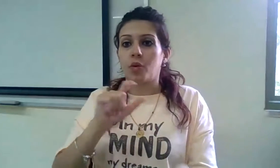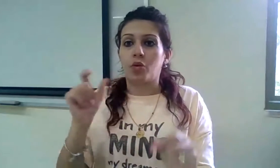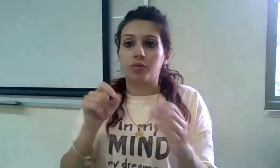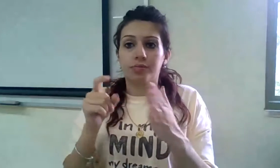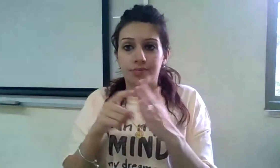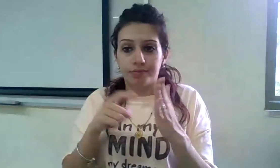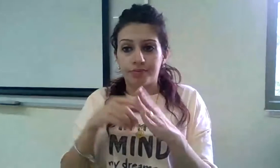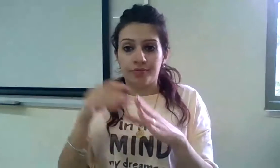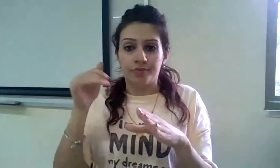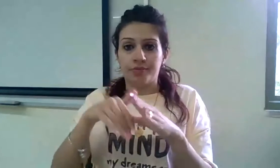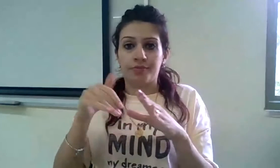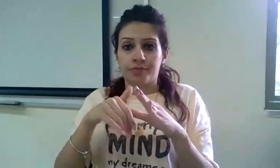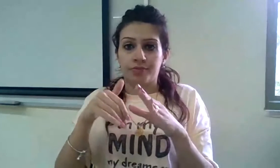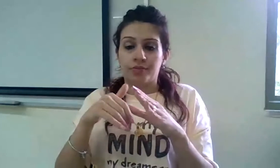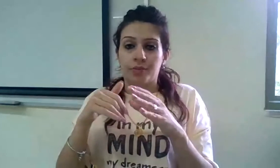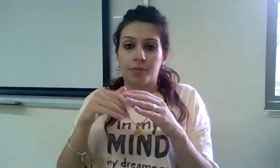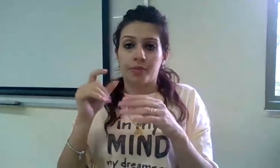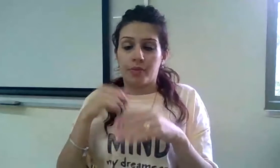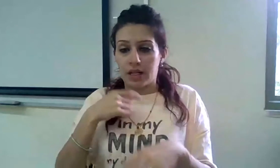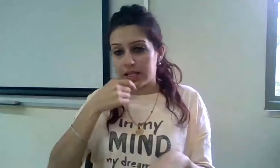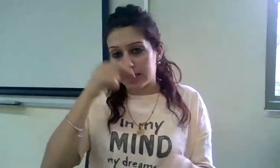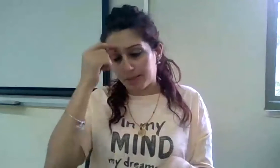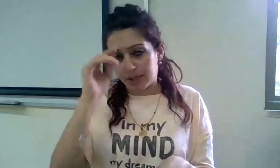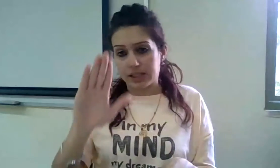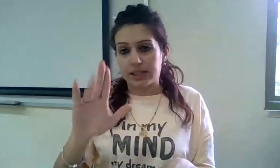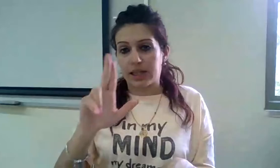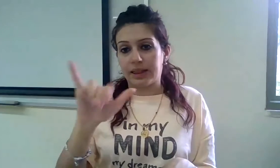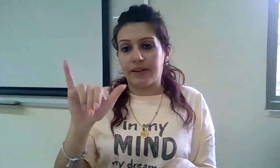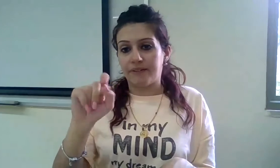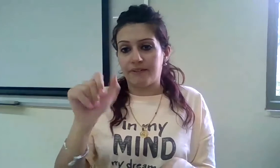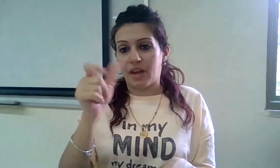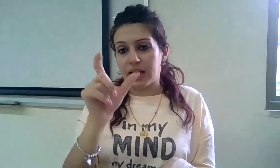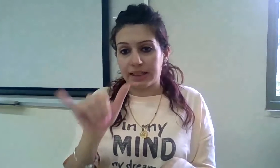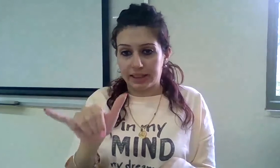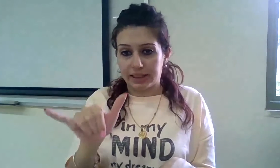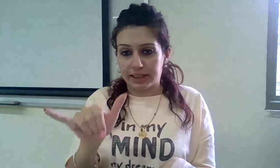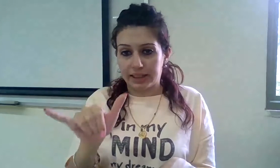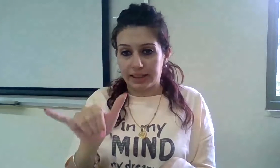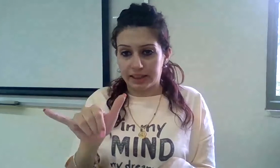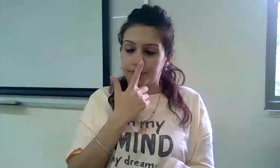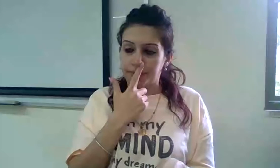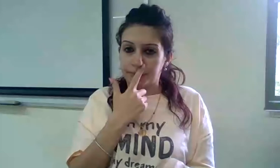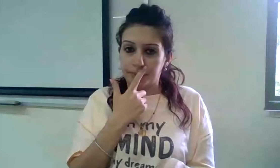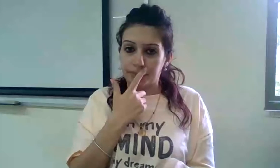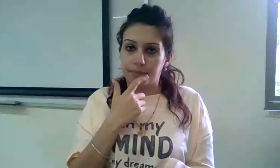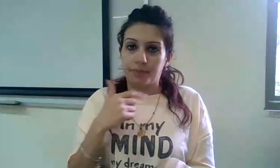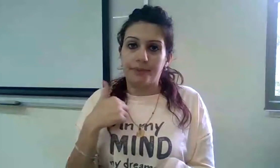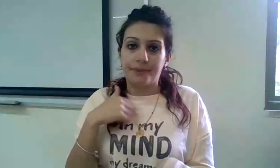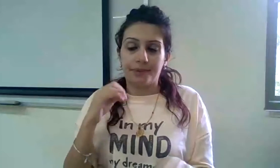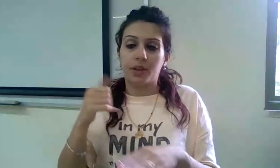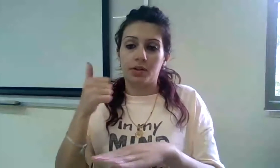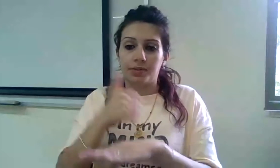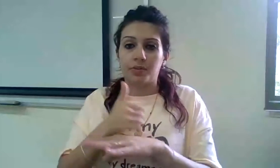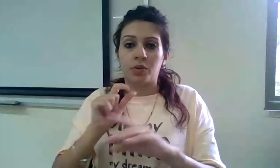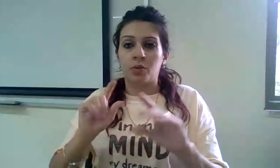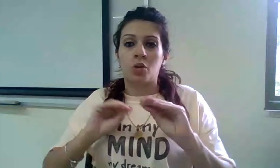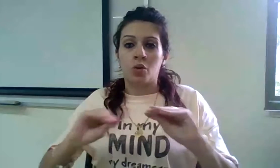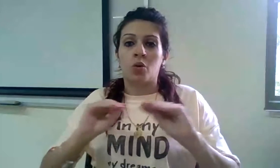my name is Stephanie Petrasch and I'm the head of the Education Cluster